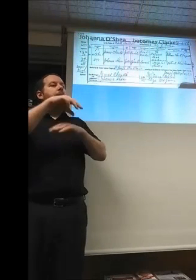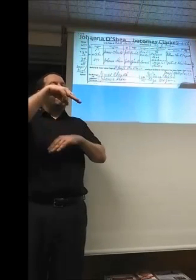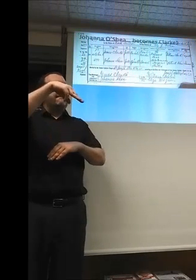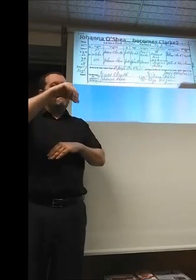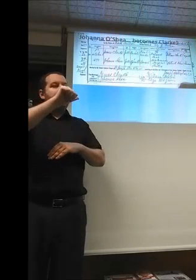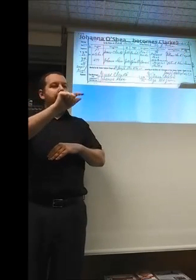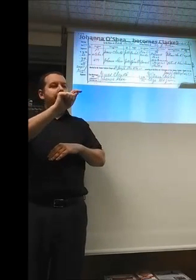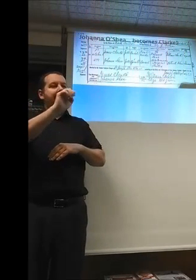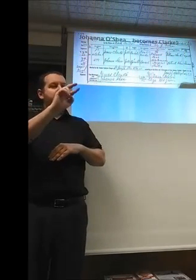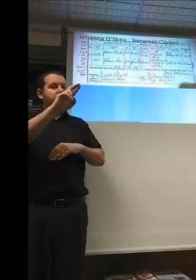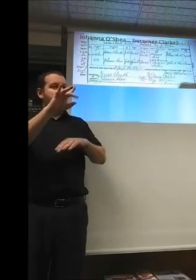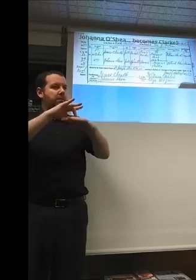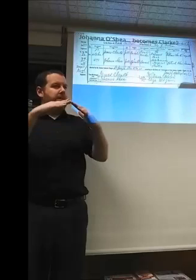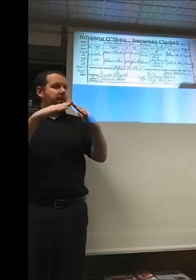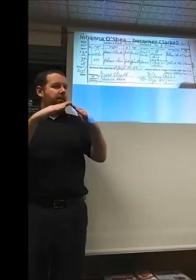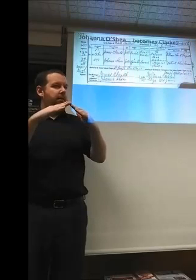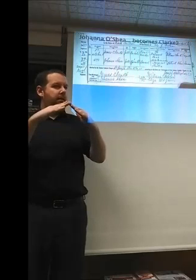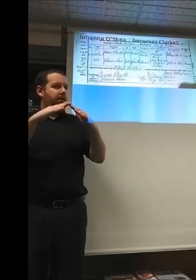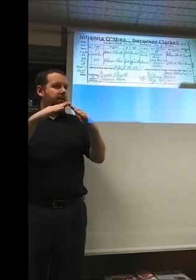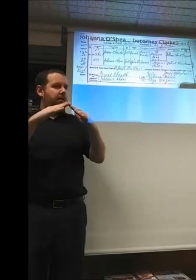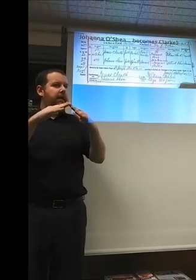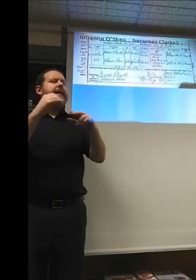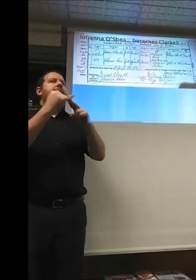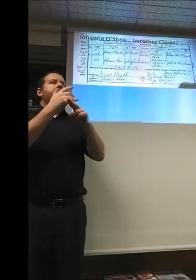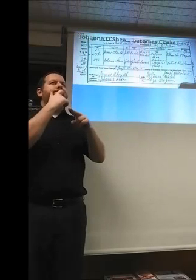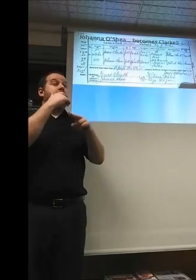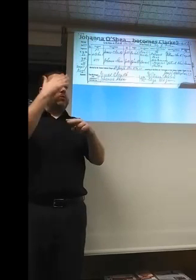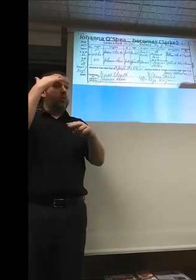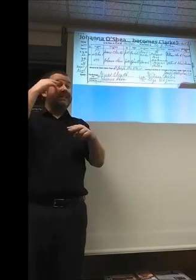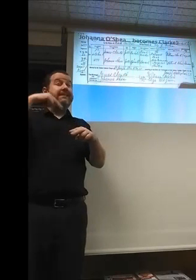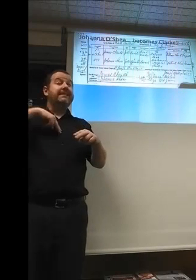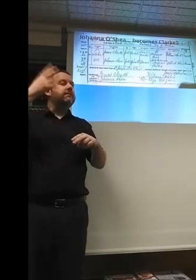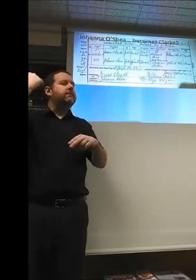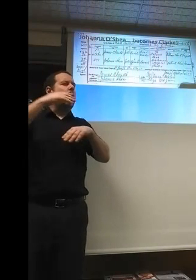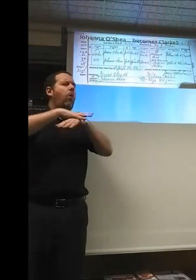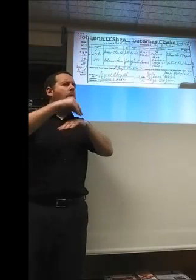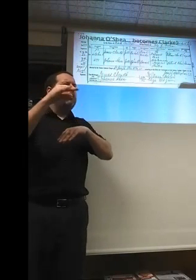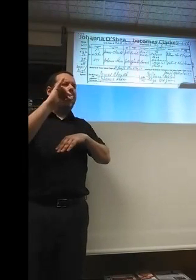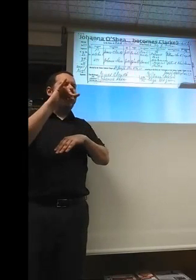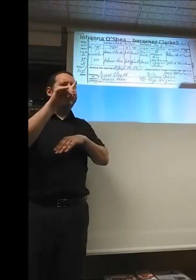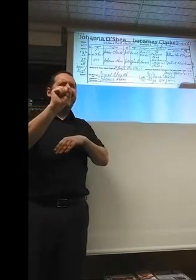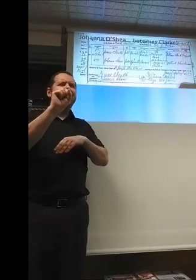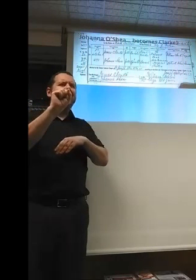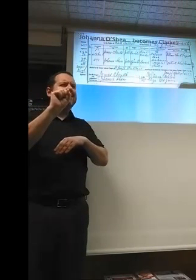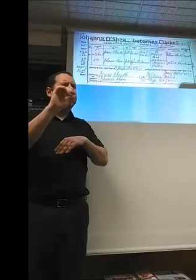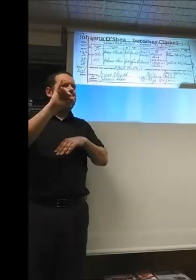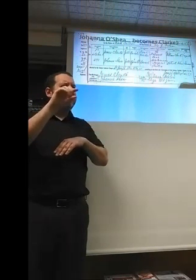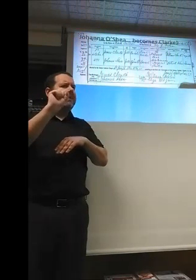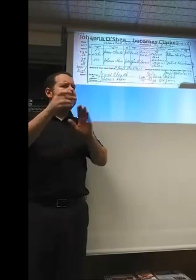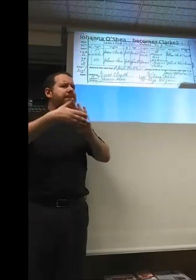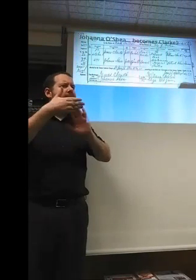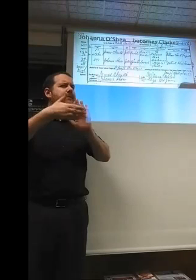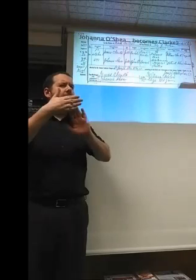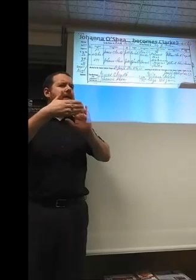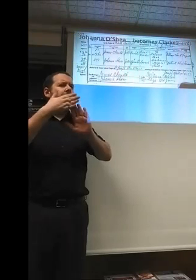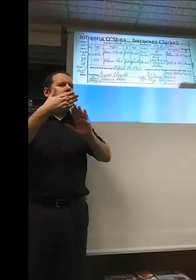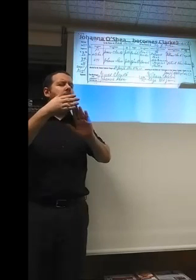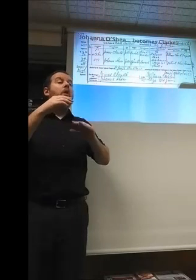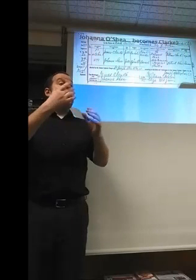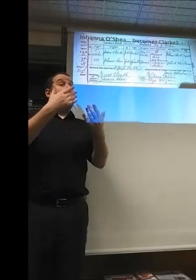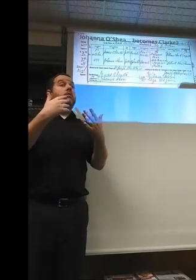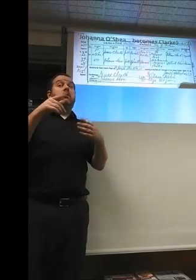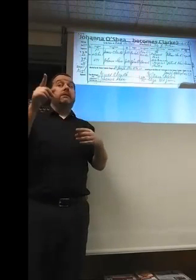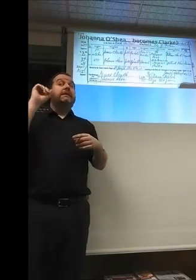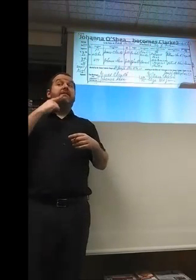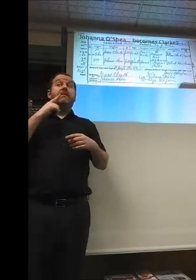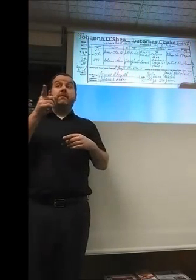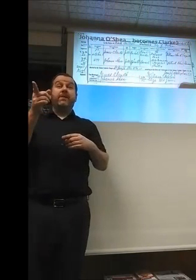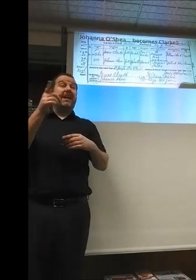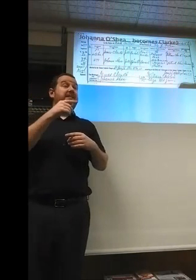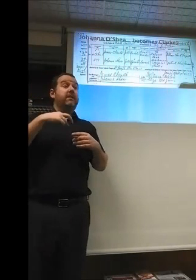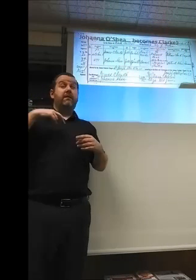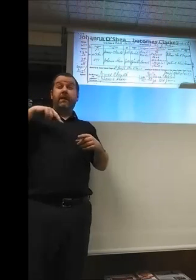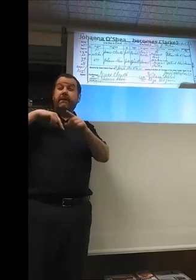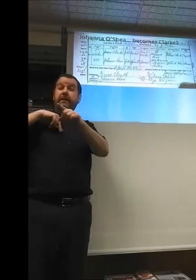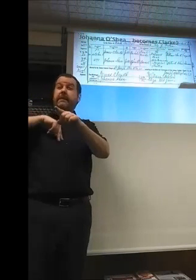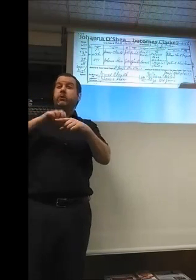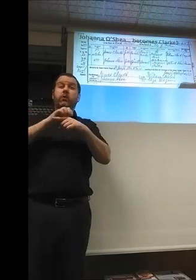They were interested to see because the accused was Deaf, how would they carry on with the